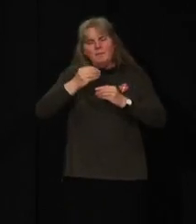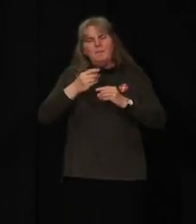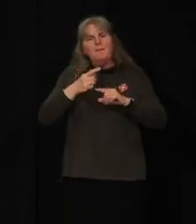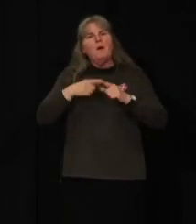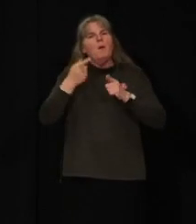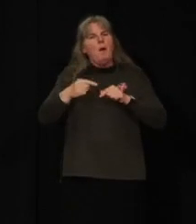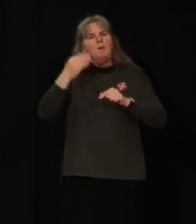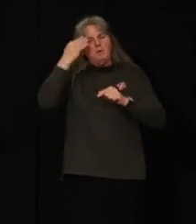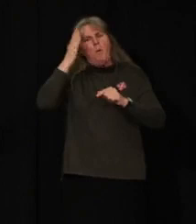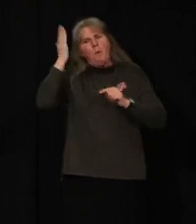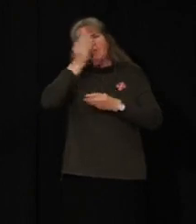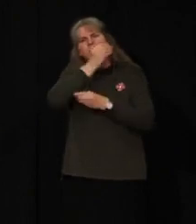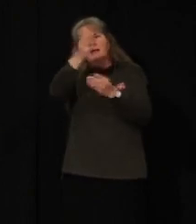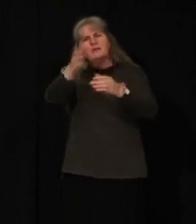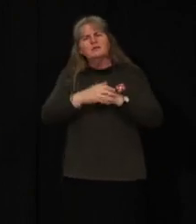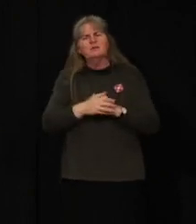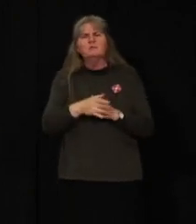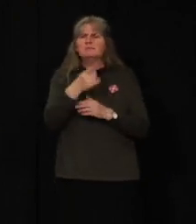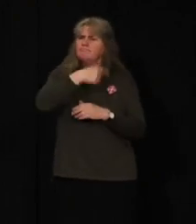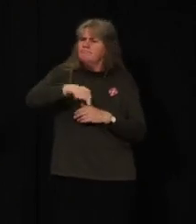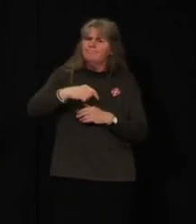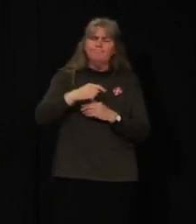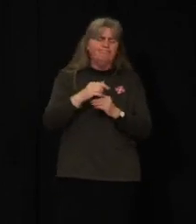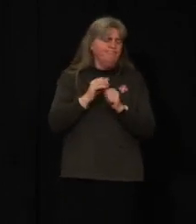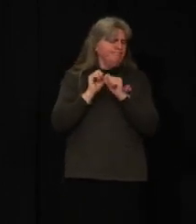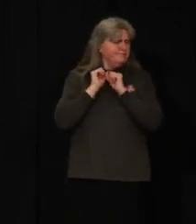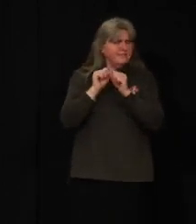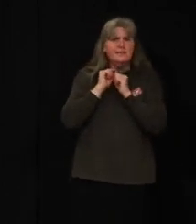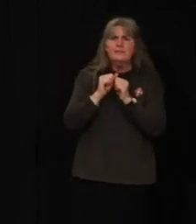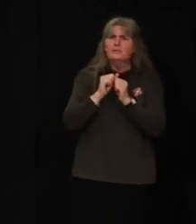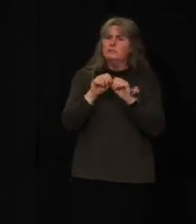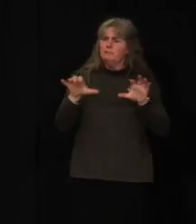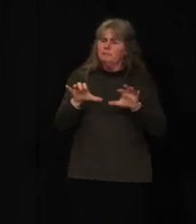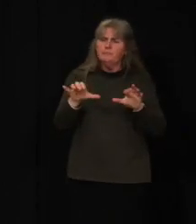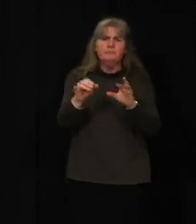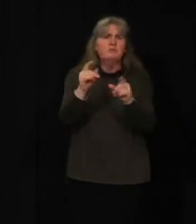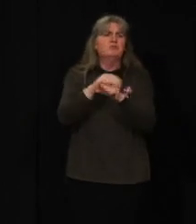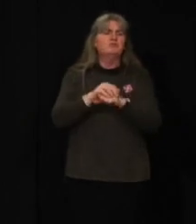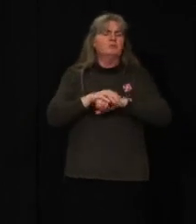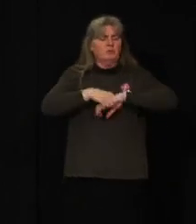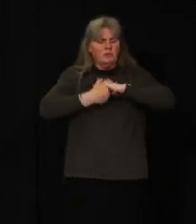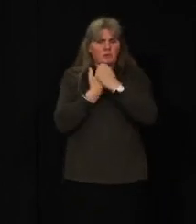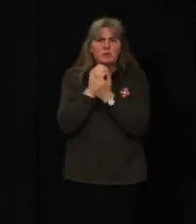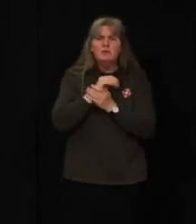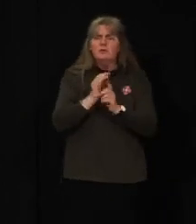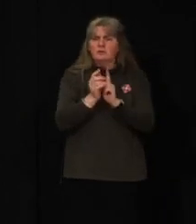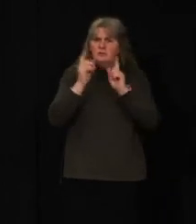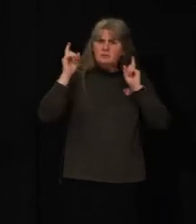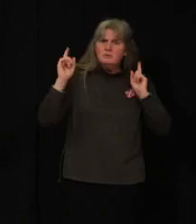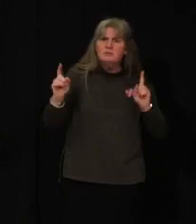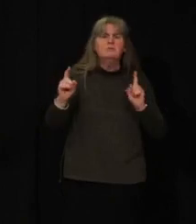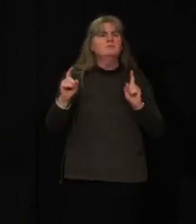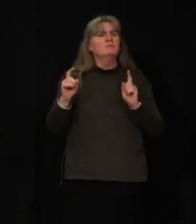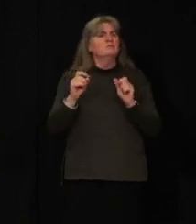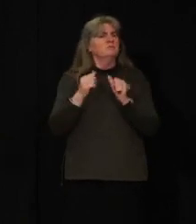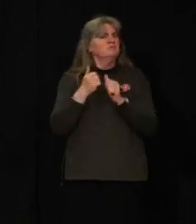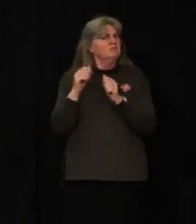certainty that dates bring. Keep up the good work, stay vigilant, wash your hands, check in with your loved ones and